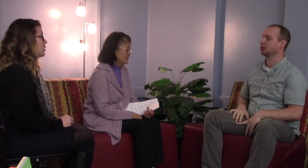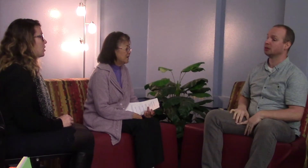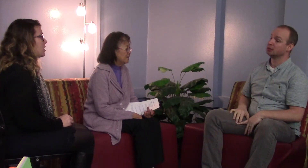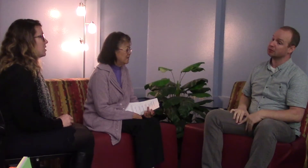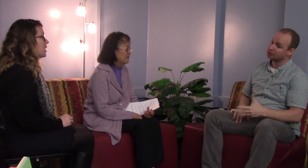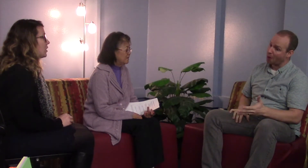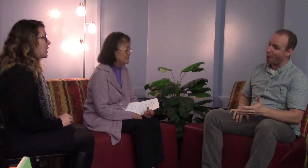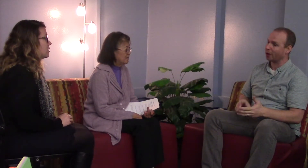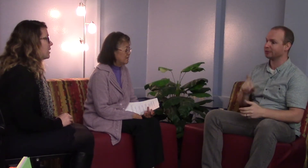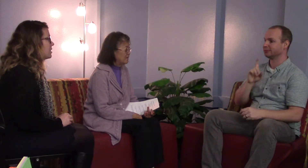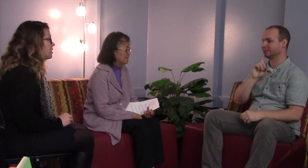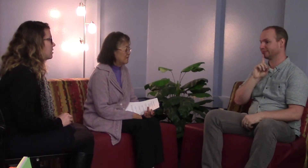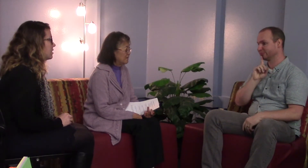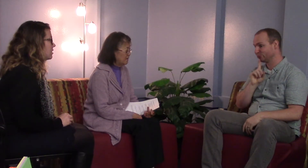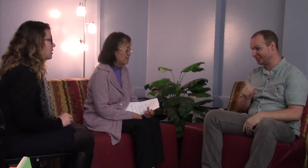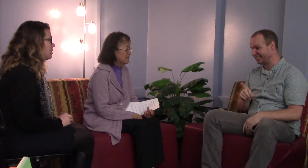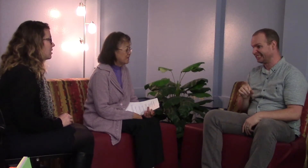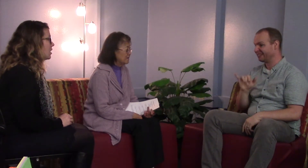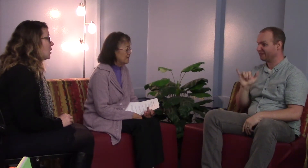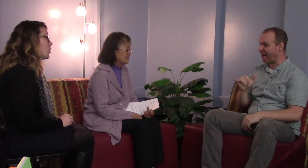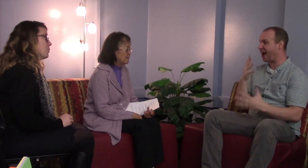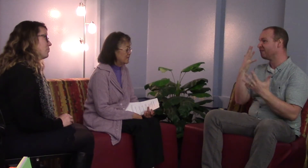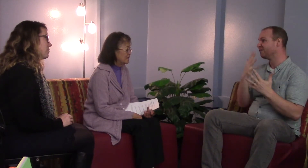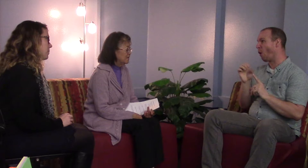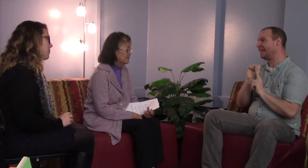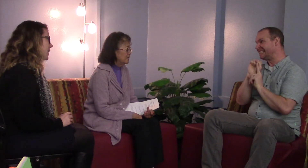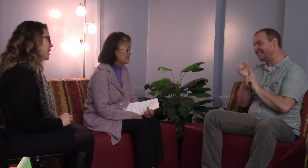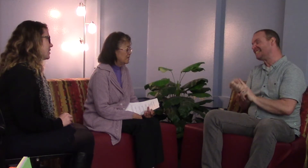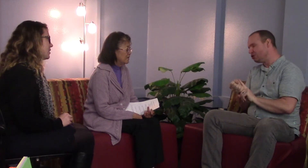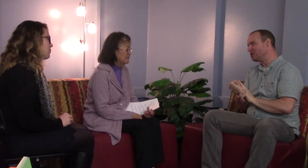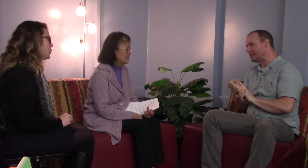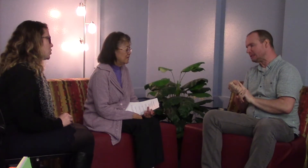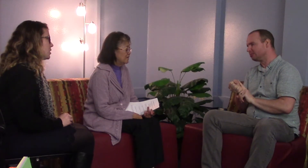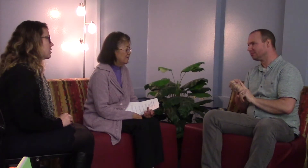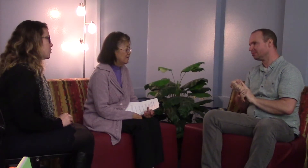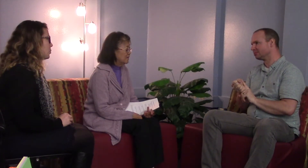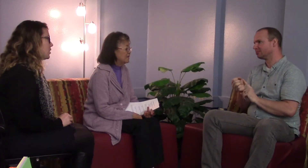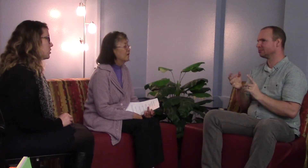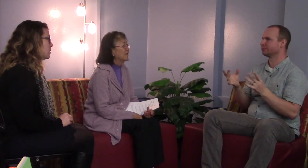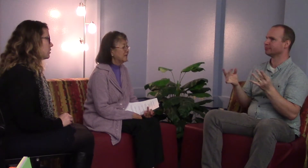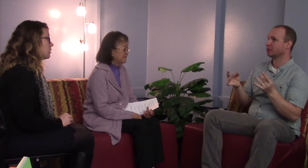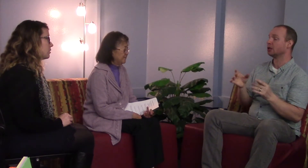such as hearing devices. It's an unfortunate situation.